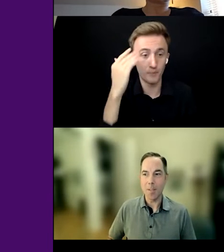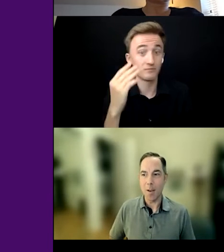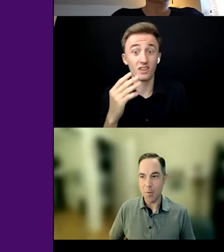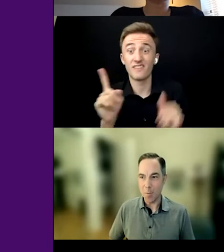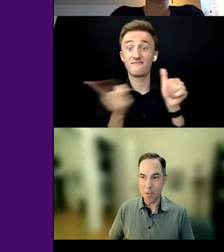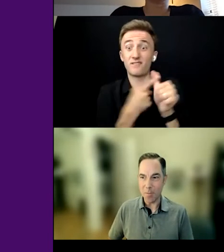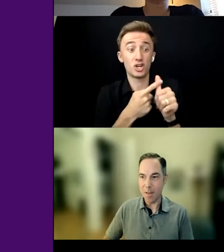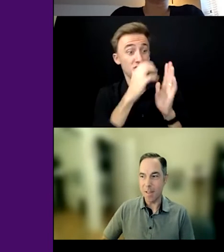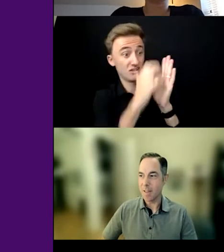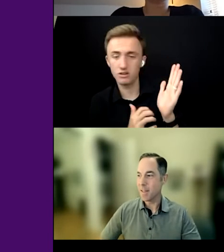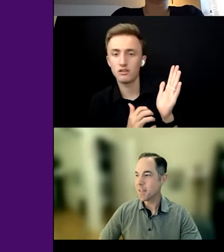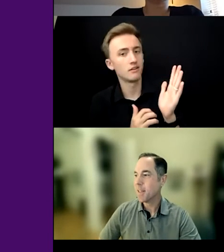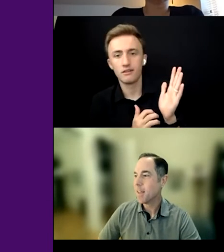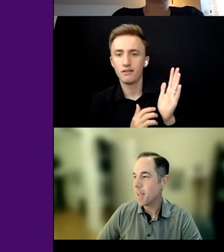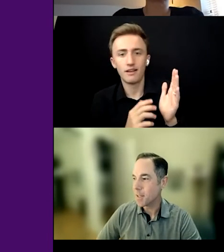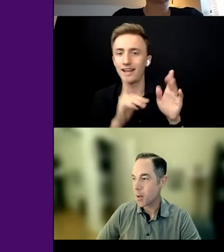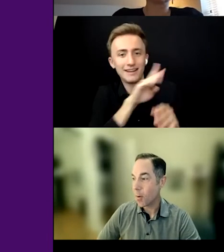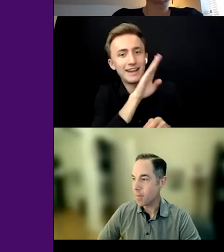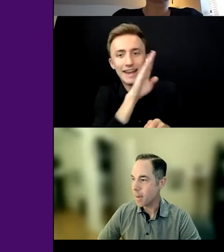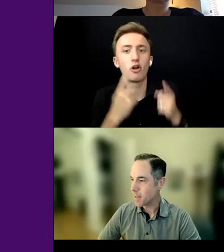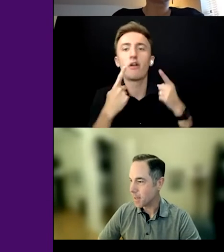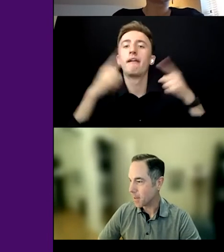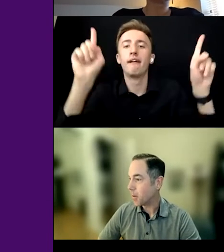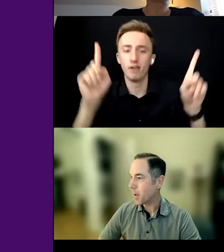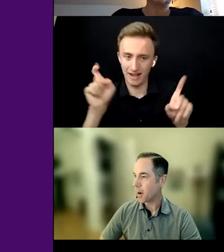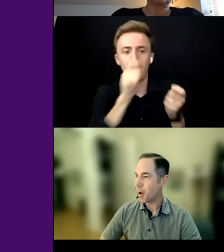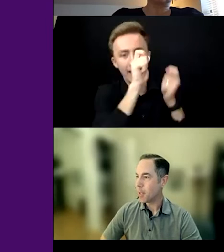have to do a bunch of editing. And it is quite fascinating. And there are a lot of comments